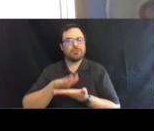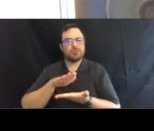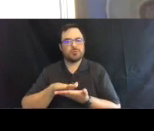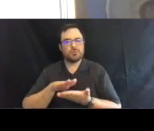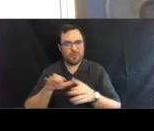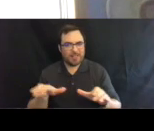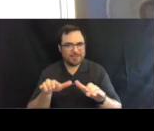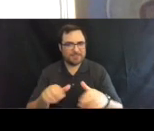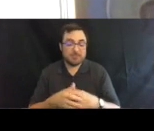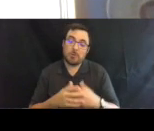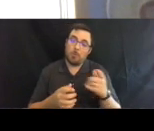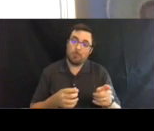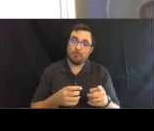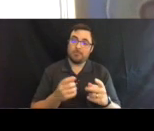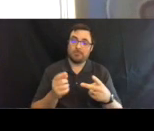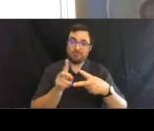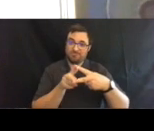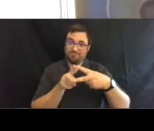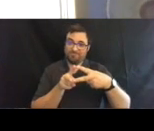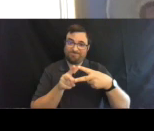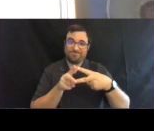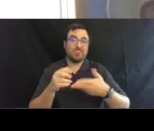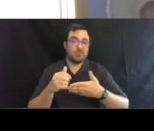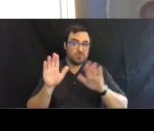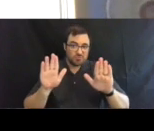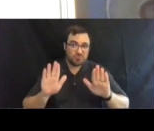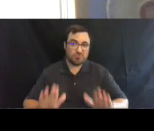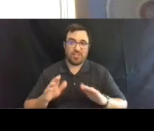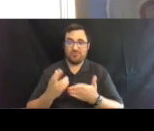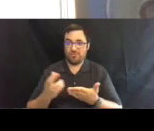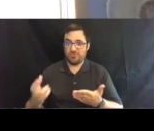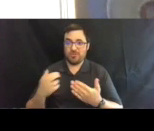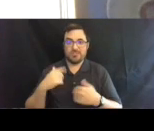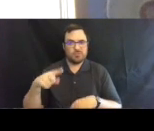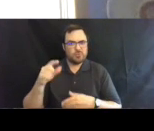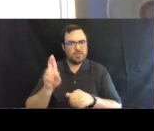So I think those are great resources um that you can use to help build a lesson.